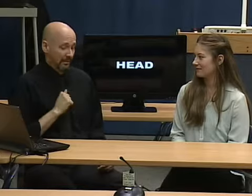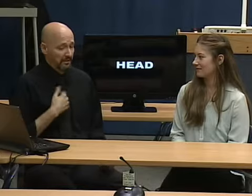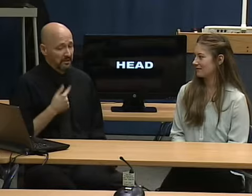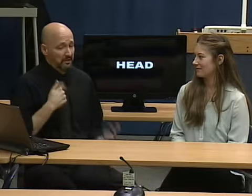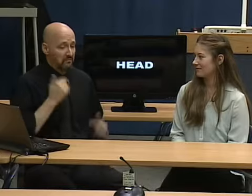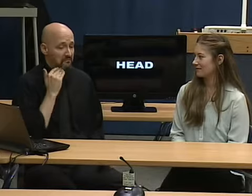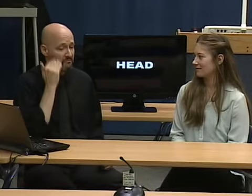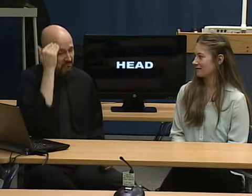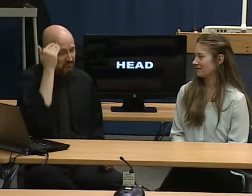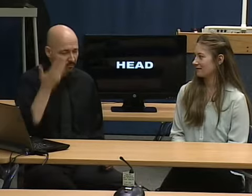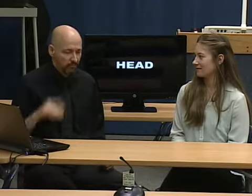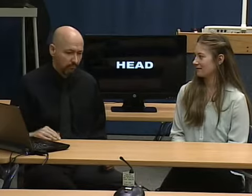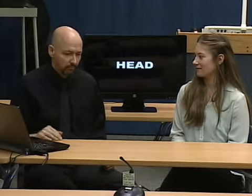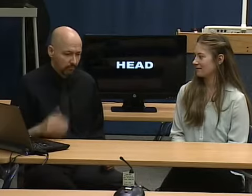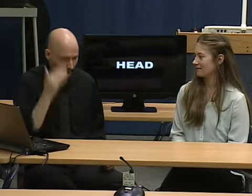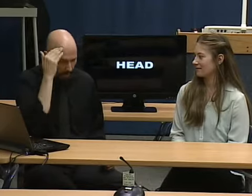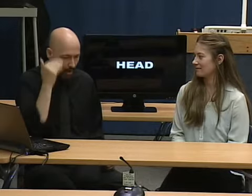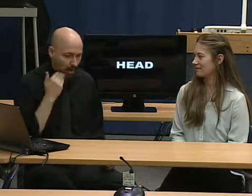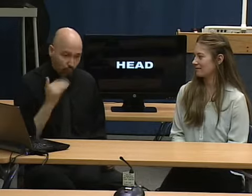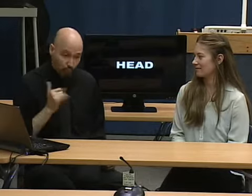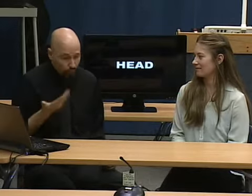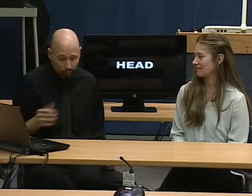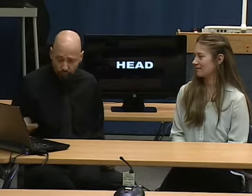I myself tend to sign it from the bottom to top. Top to bottom? Yeah.